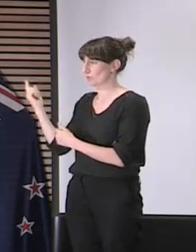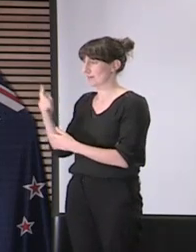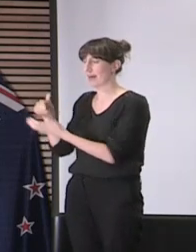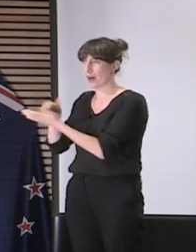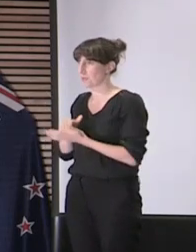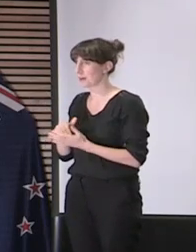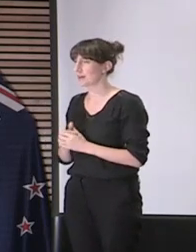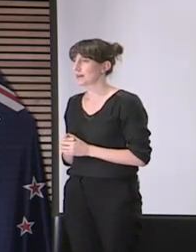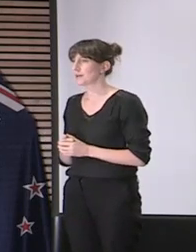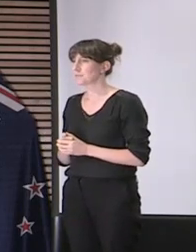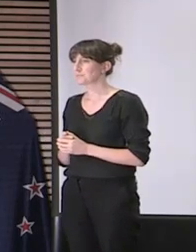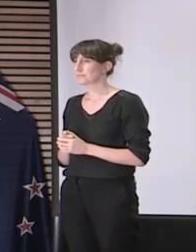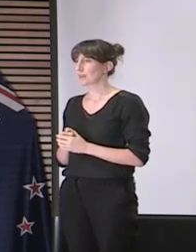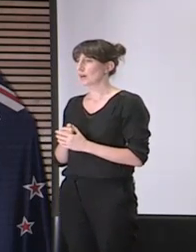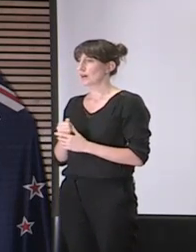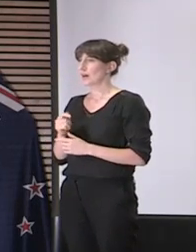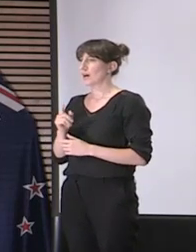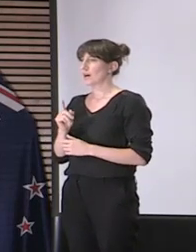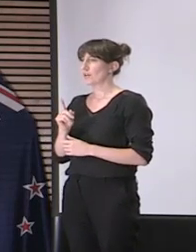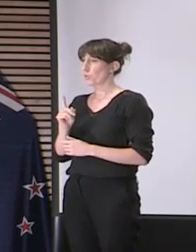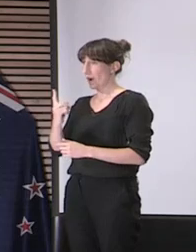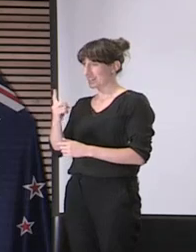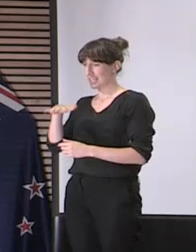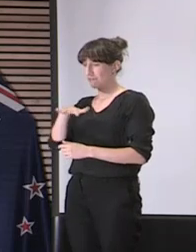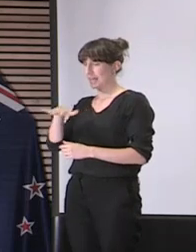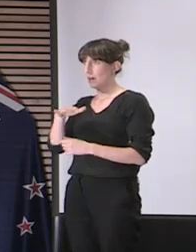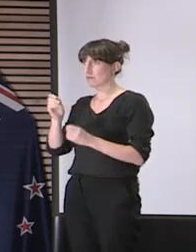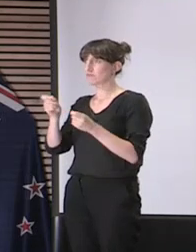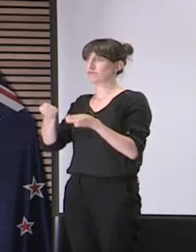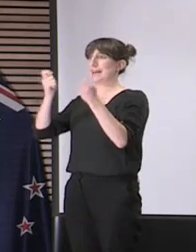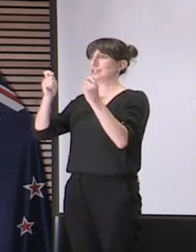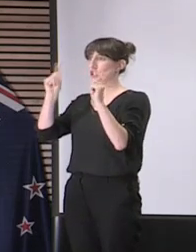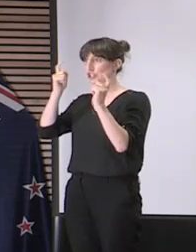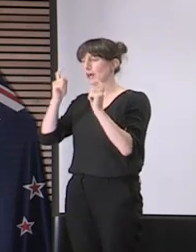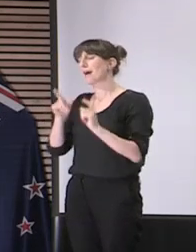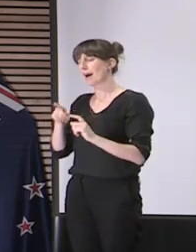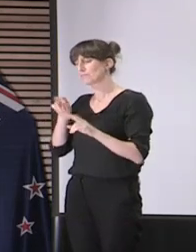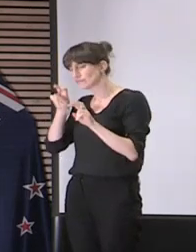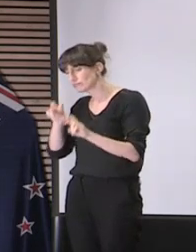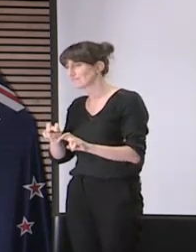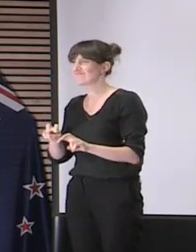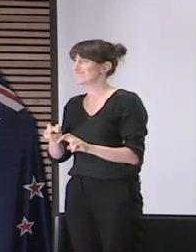specific examples, we did on one occasion have one raised but actually found that there